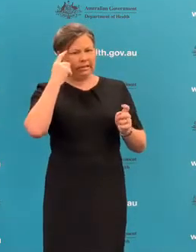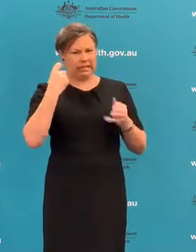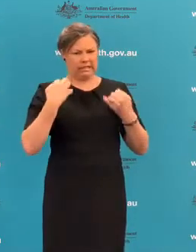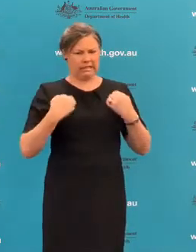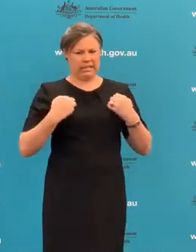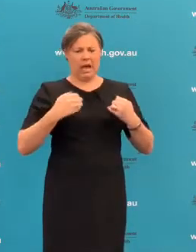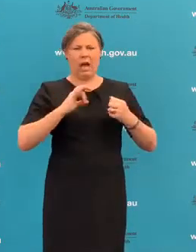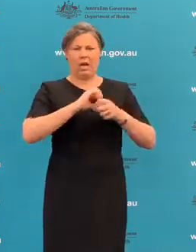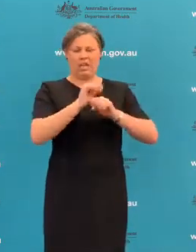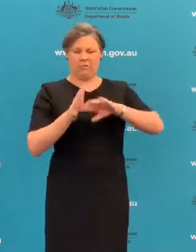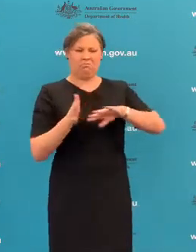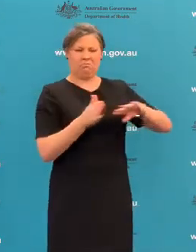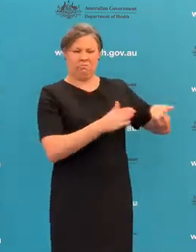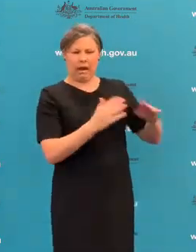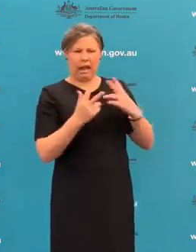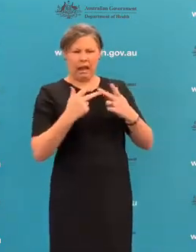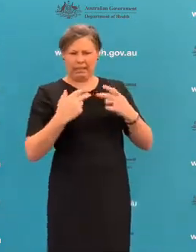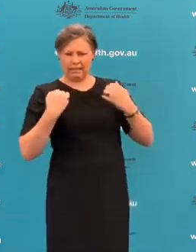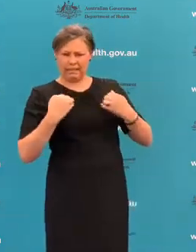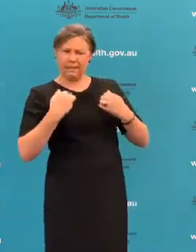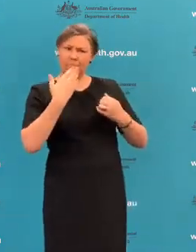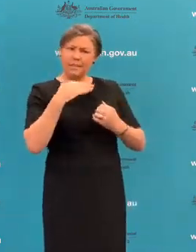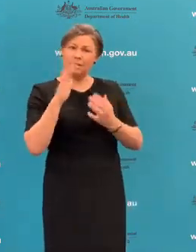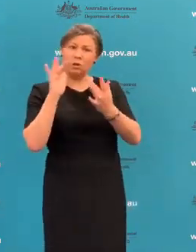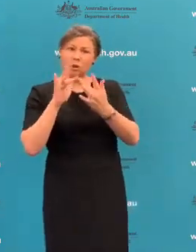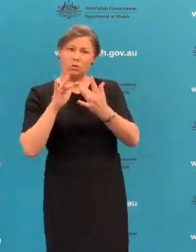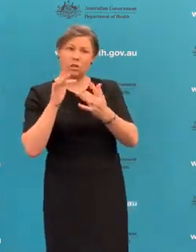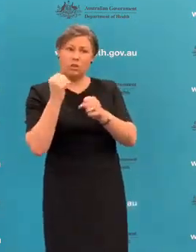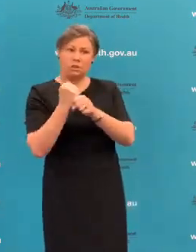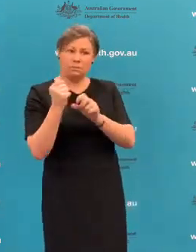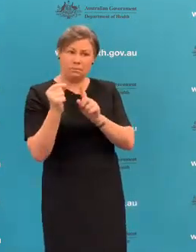please reach out to your GP, arrange a consultation to ensure